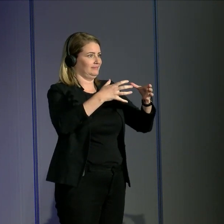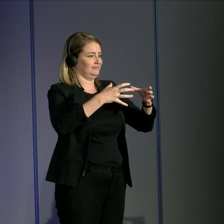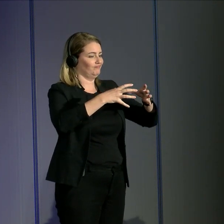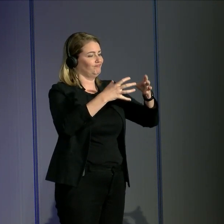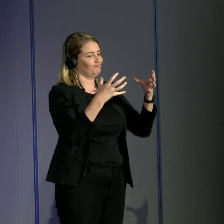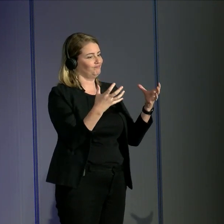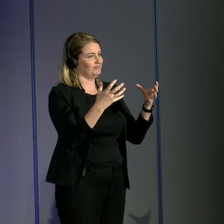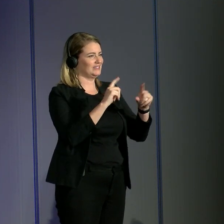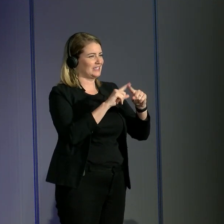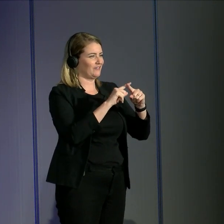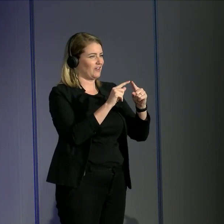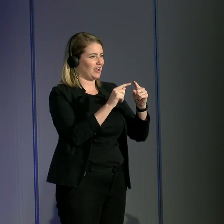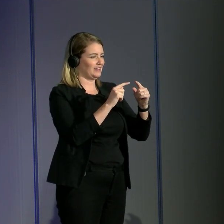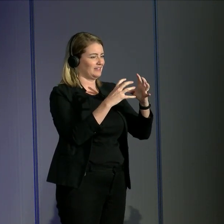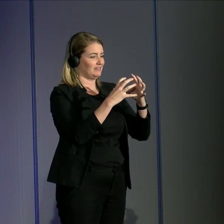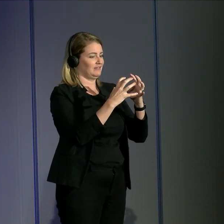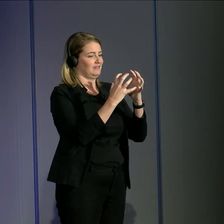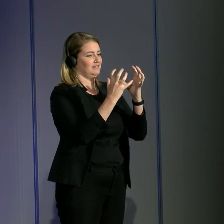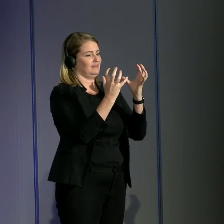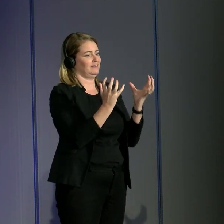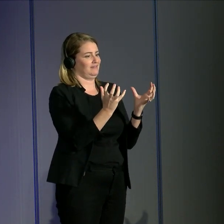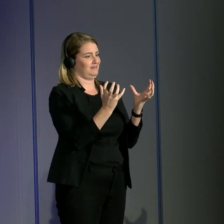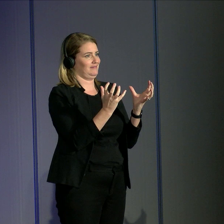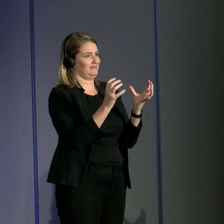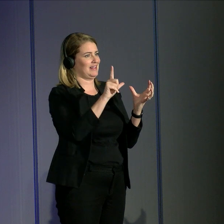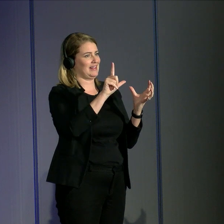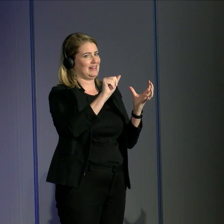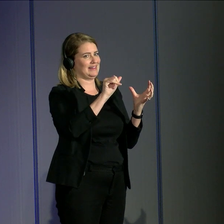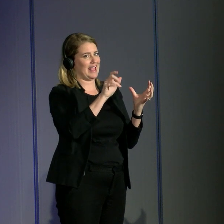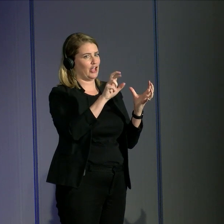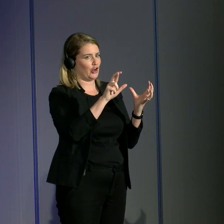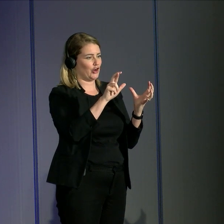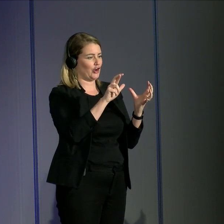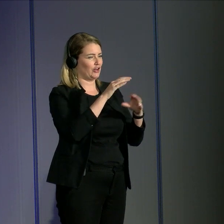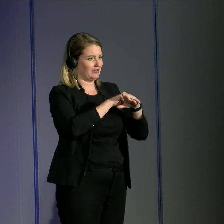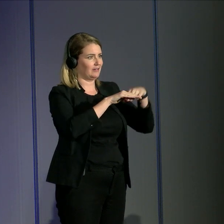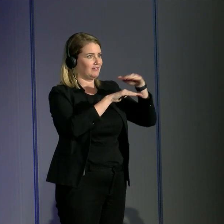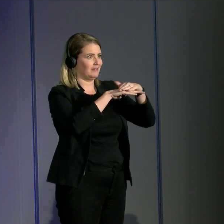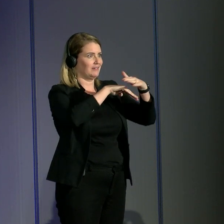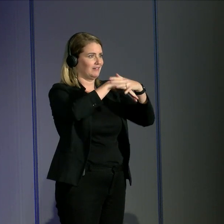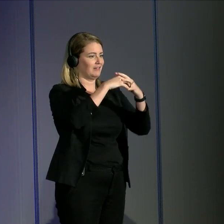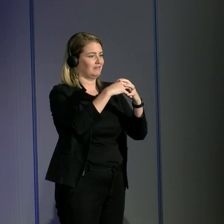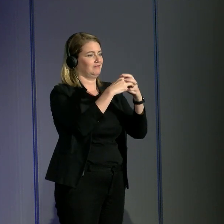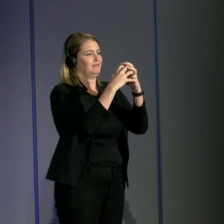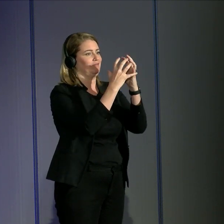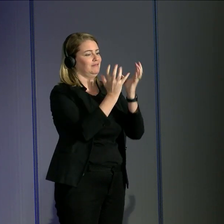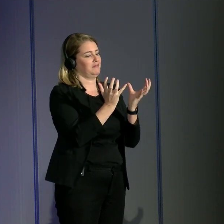And you're trying to peel back those layers all the time to peer into your accessibility.